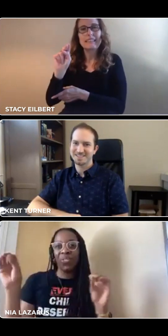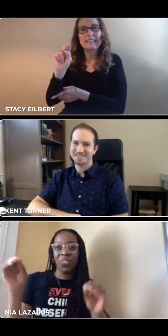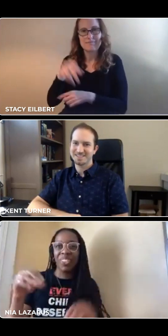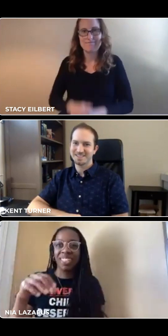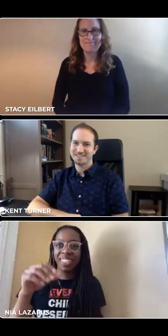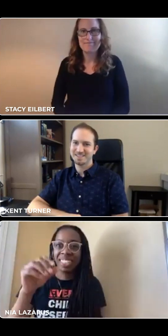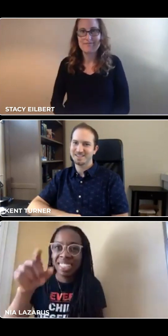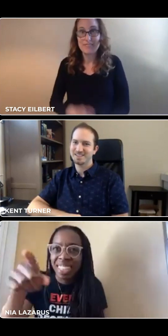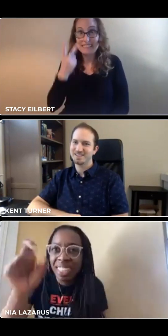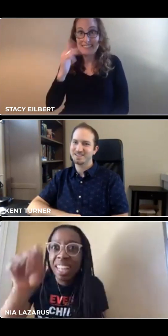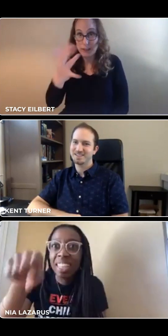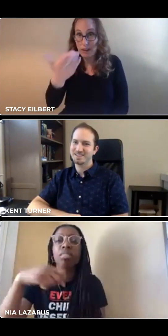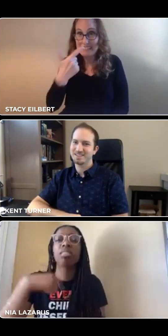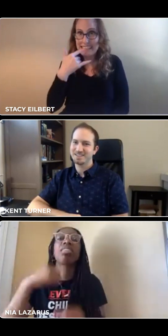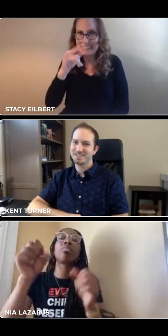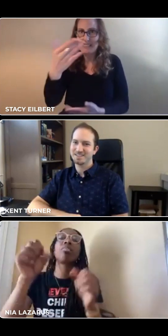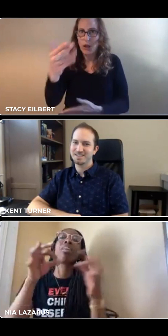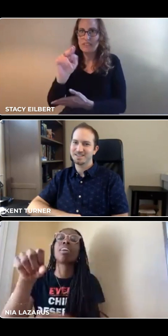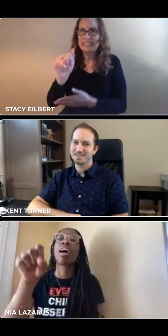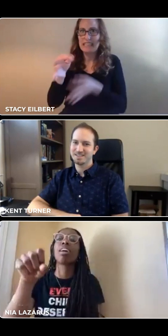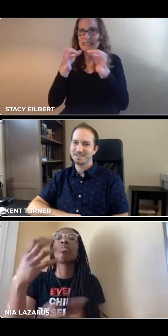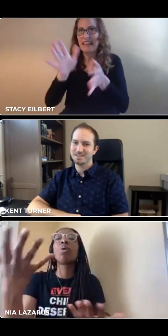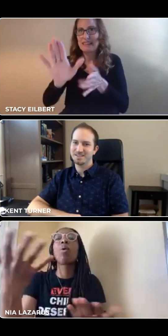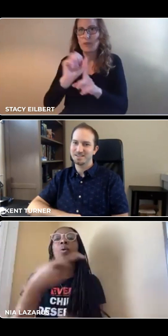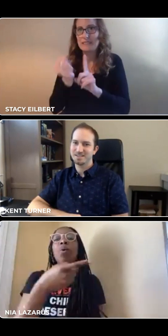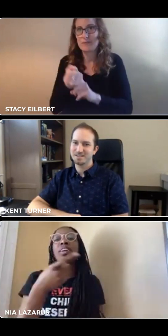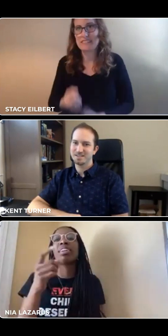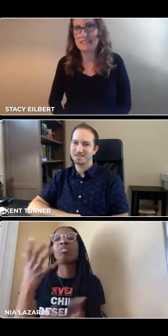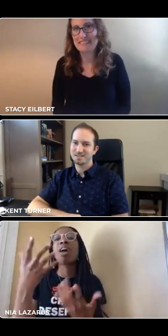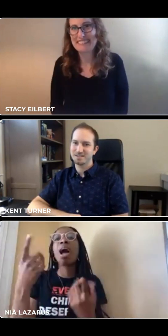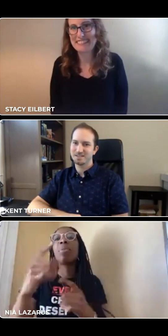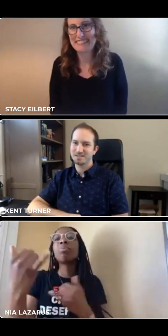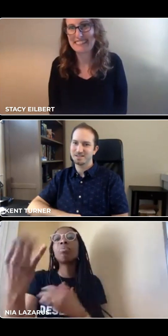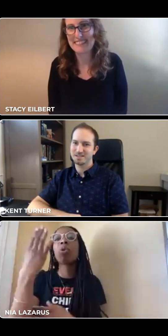Oh, I'll let you explain. Go ahead, Nia, you can explain your situation.